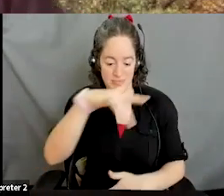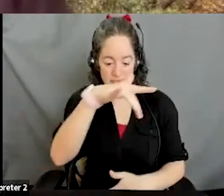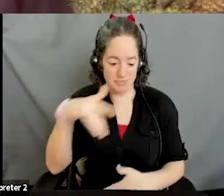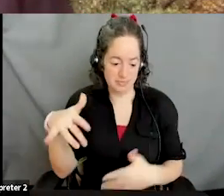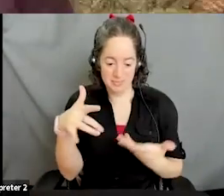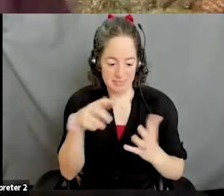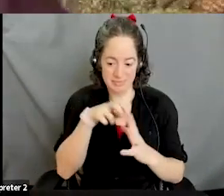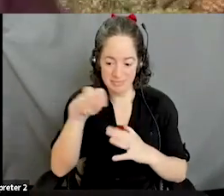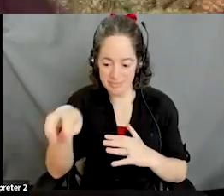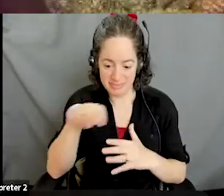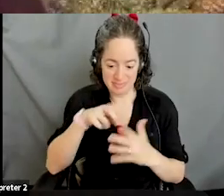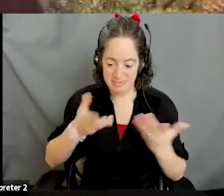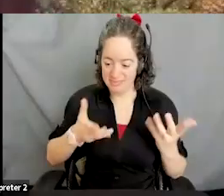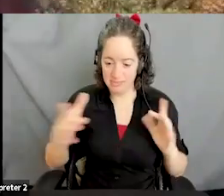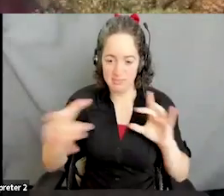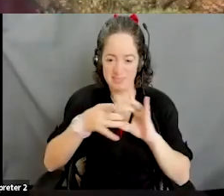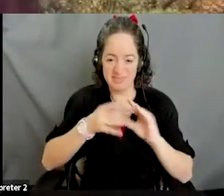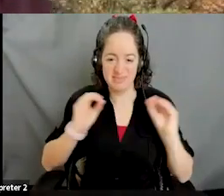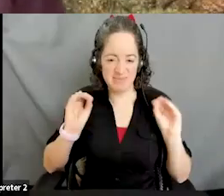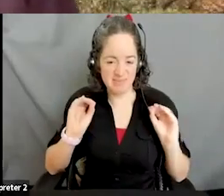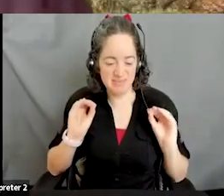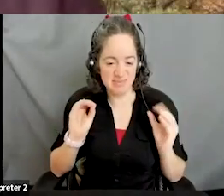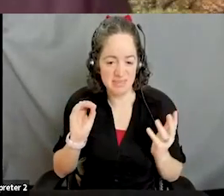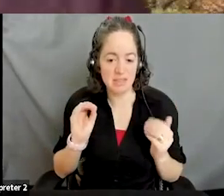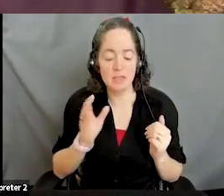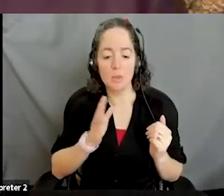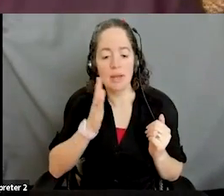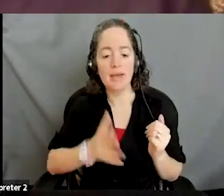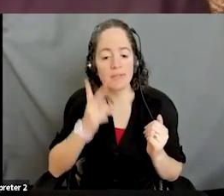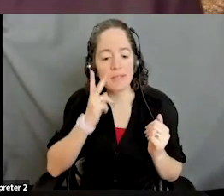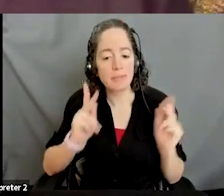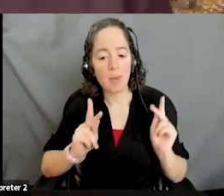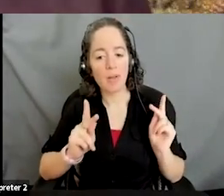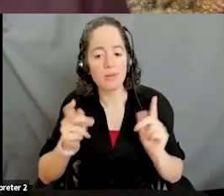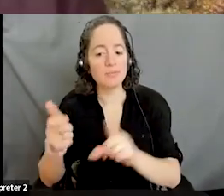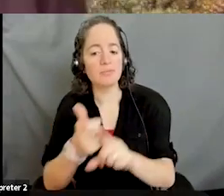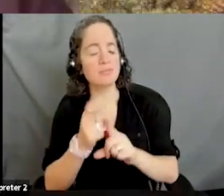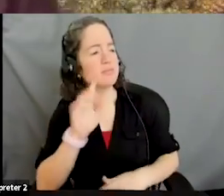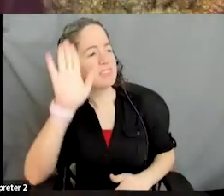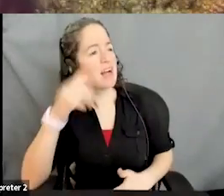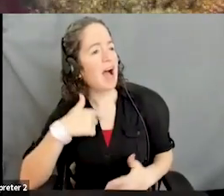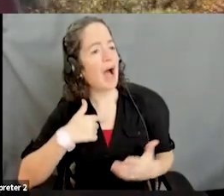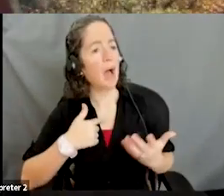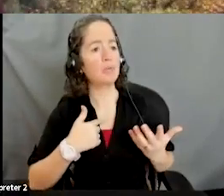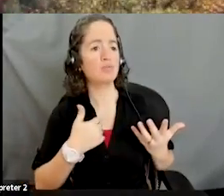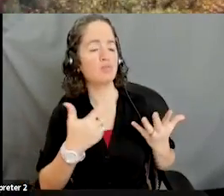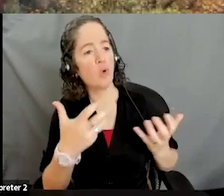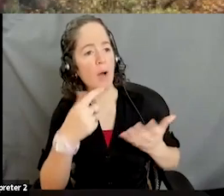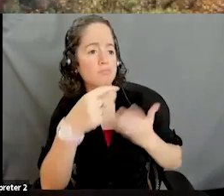We never saw past that in our interactions to the individuals that rely